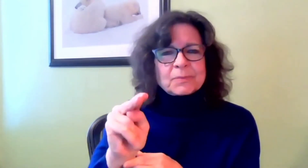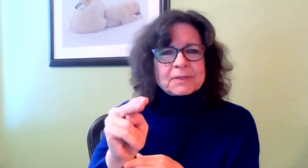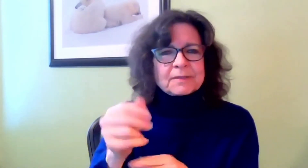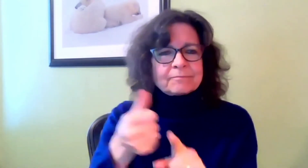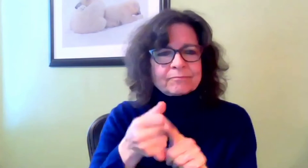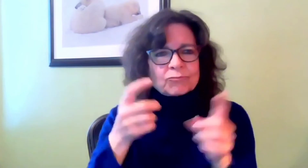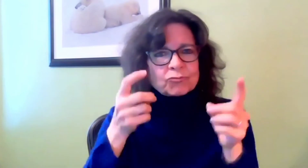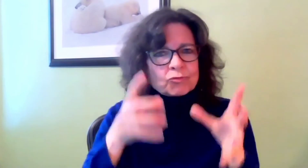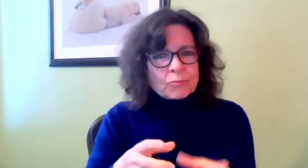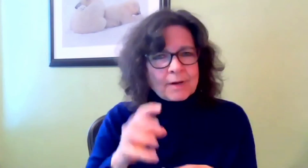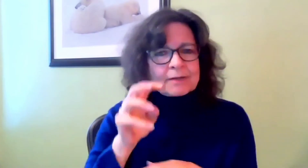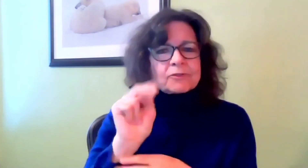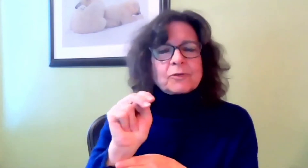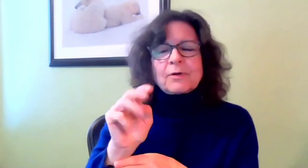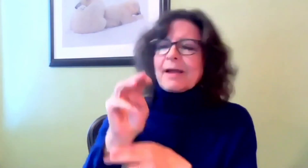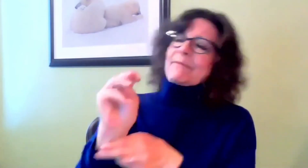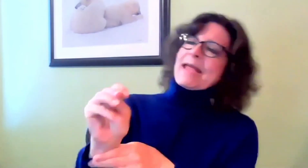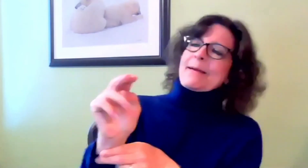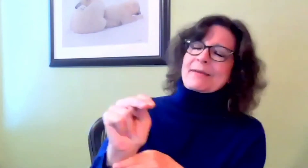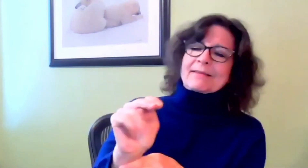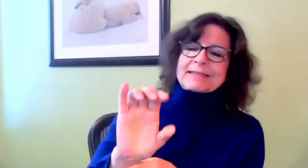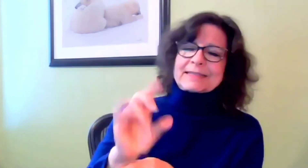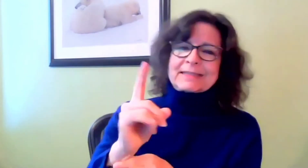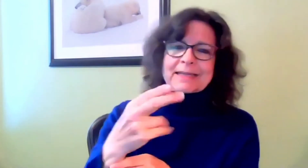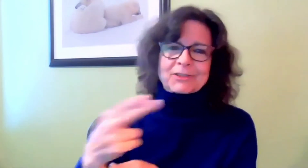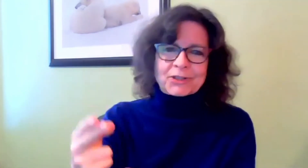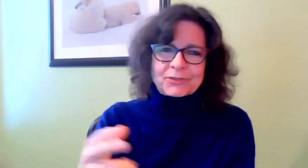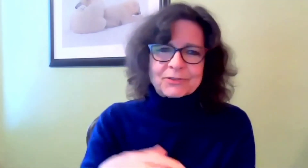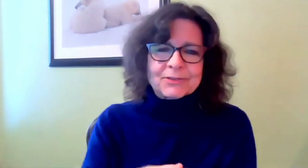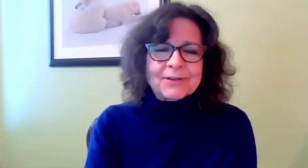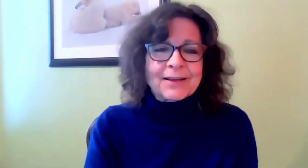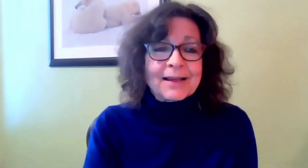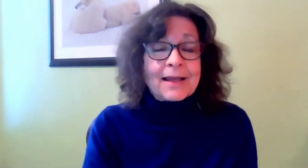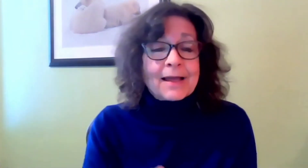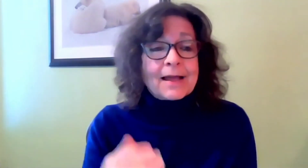Mike Cashman was the director of the Commission.